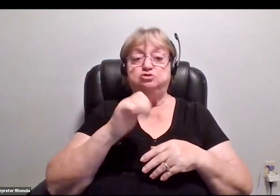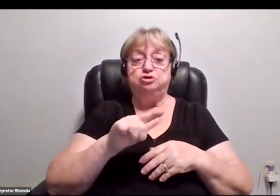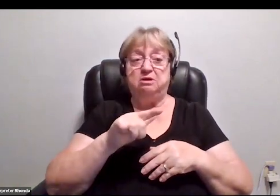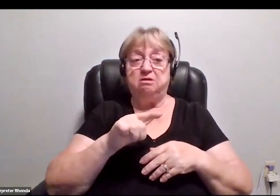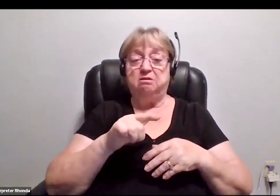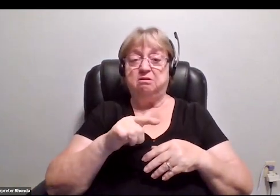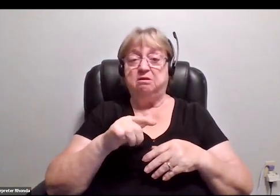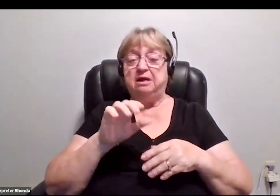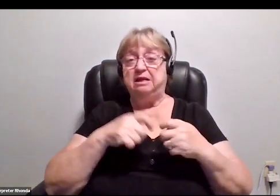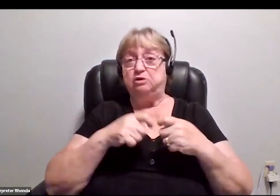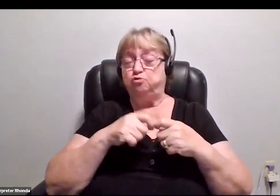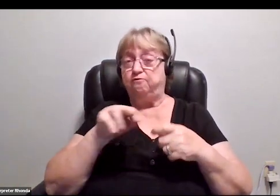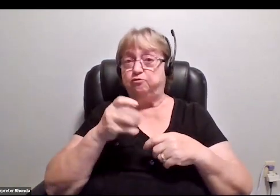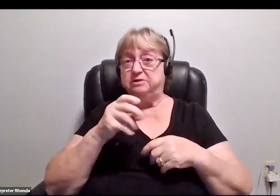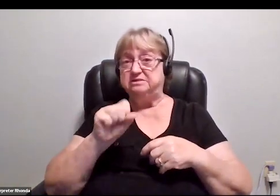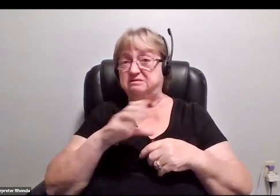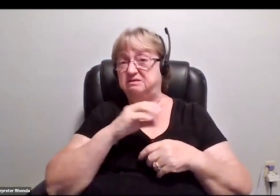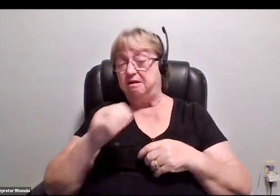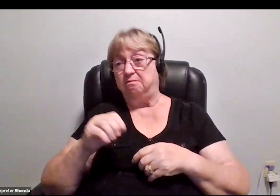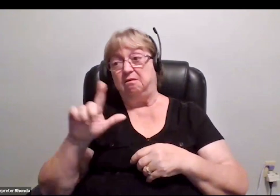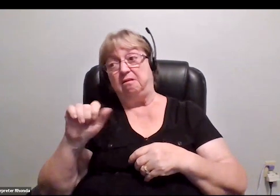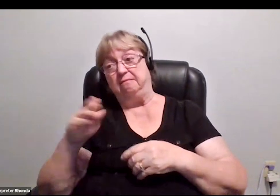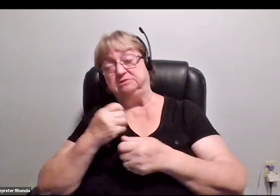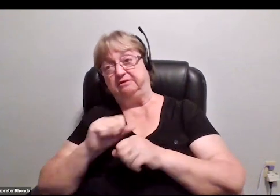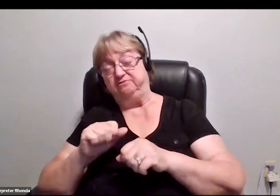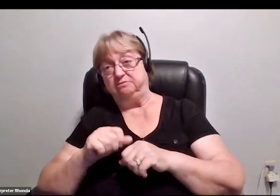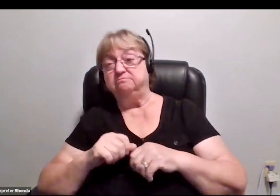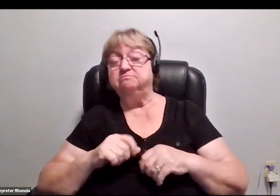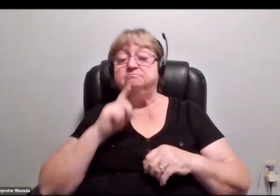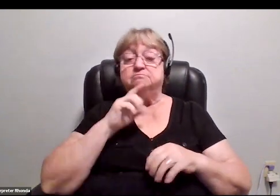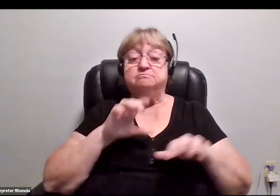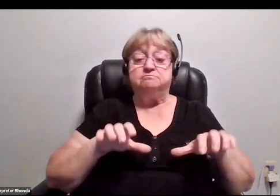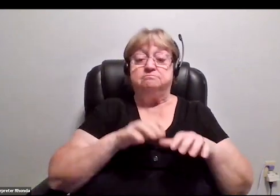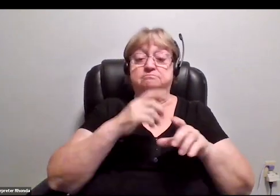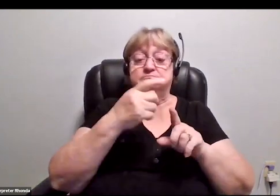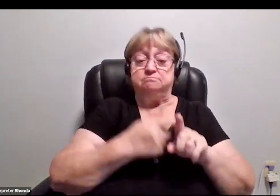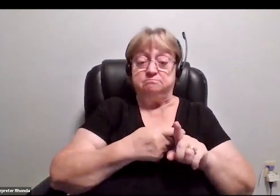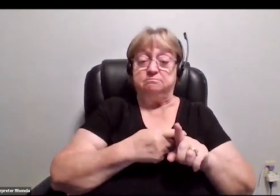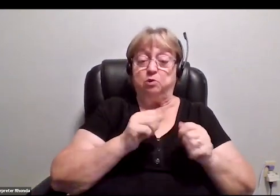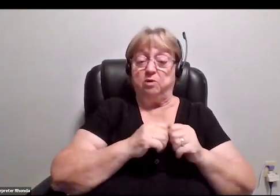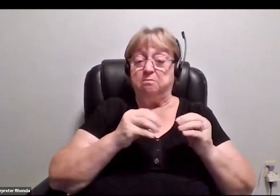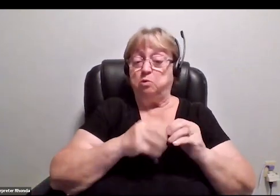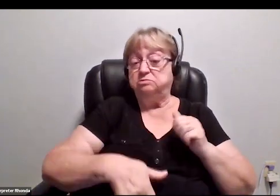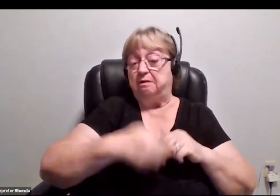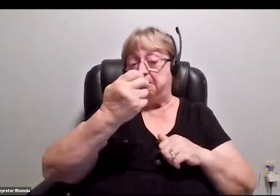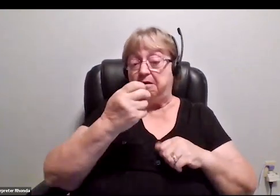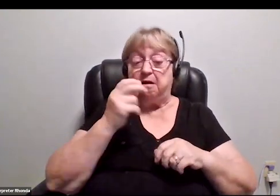Our active months with the highest view counts were March and April of 2023.